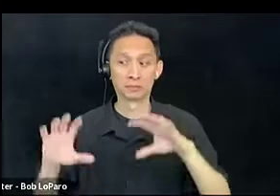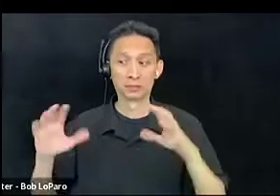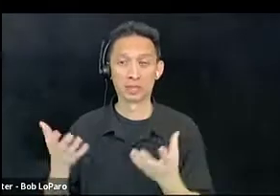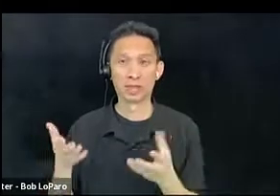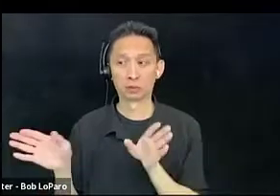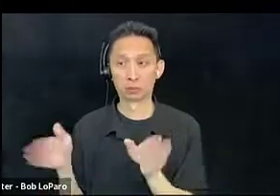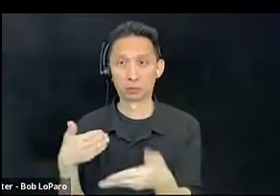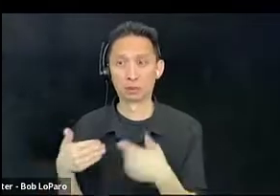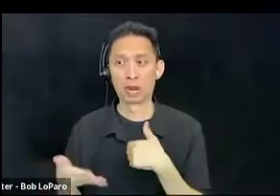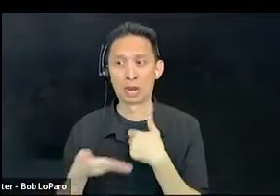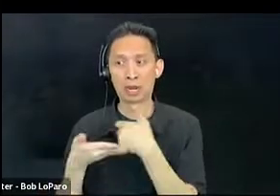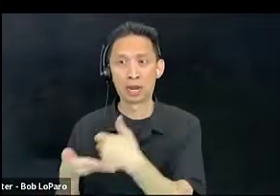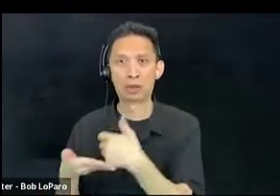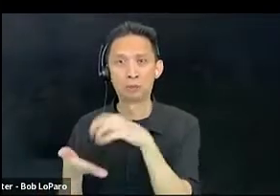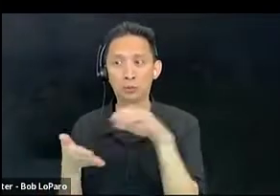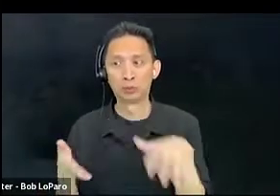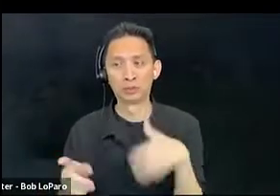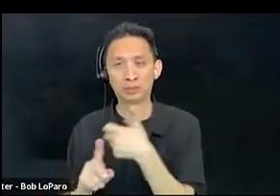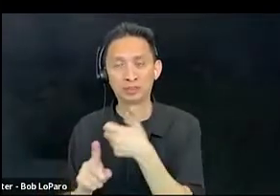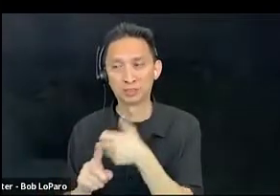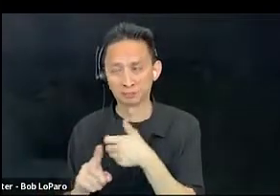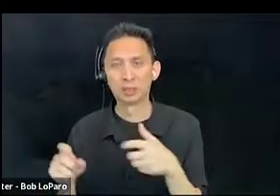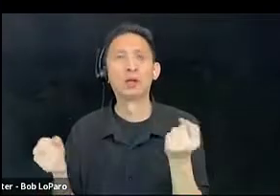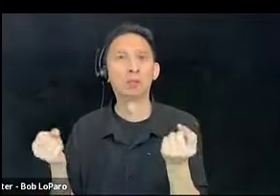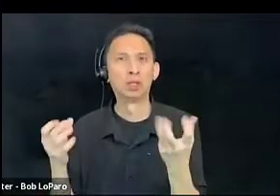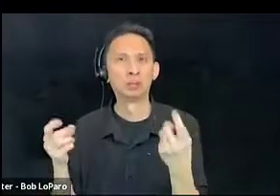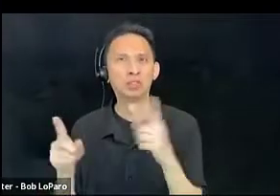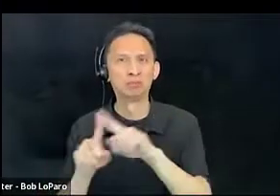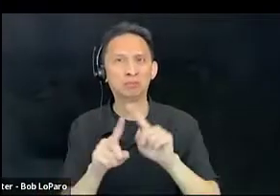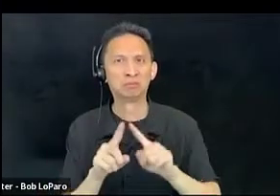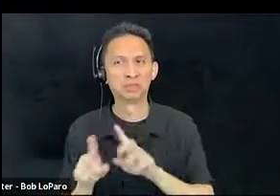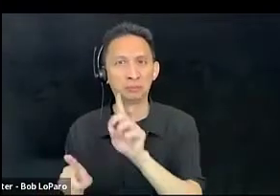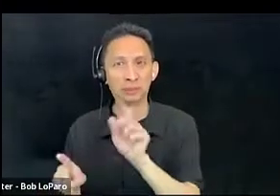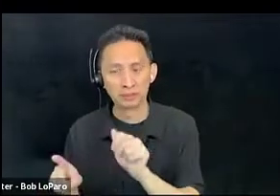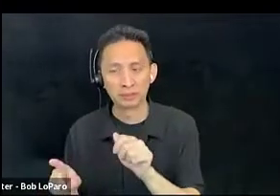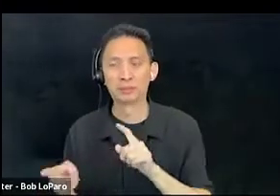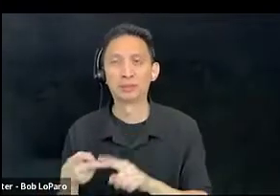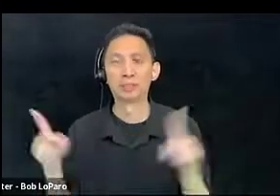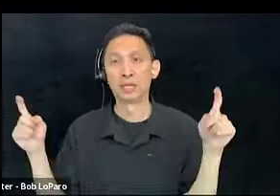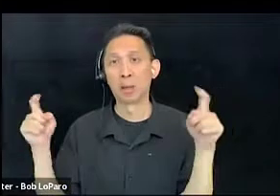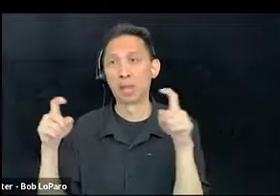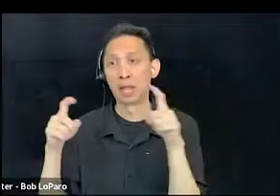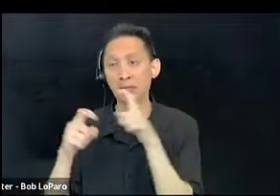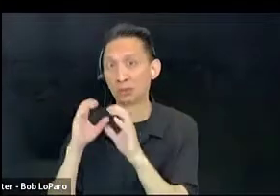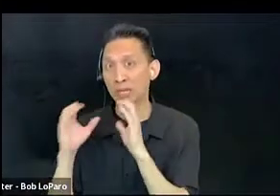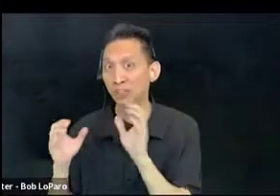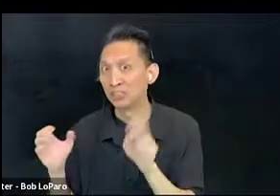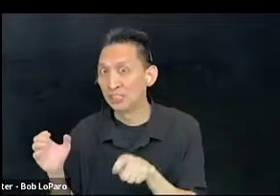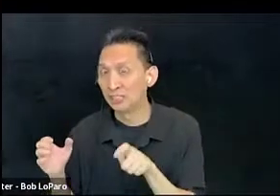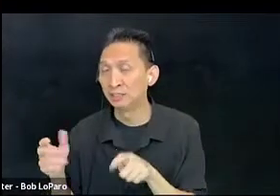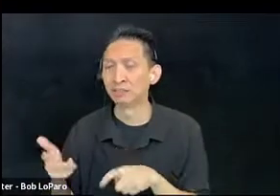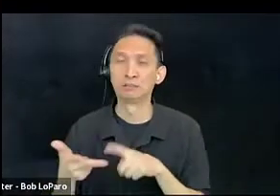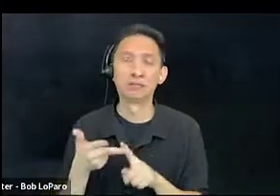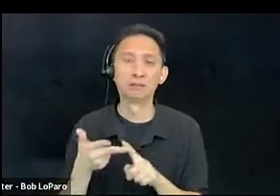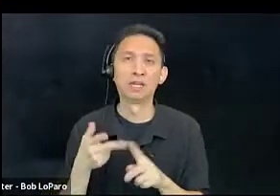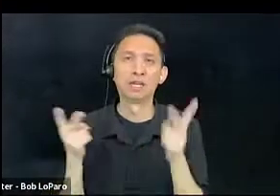and specifically complex communication needs and visual impairments. So, this is a topic that's very dear to my heart.